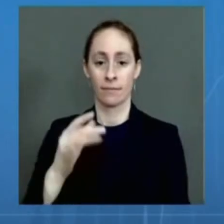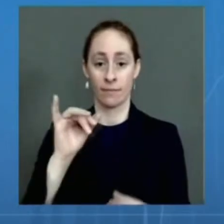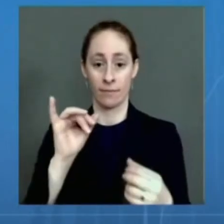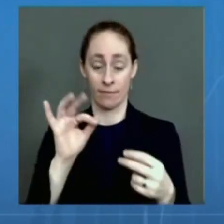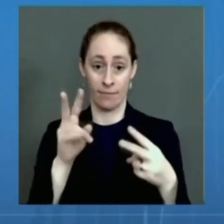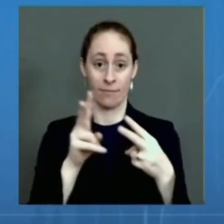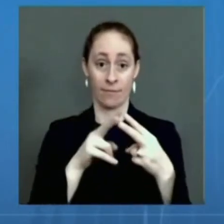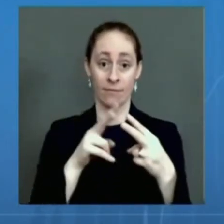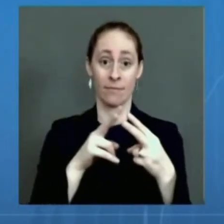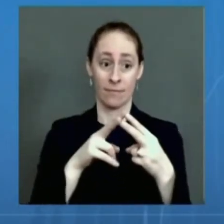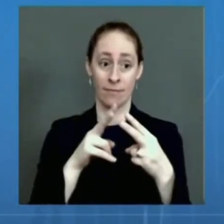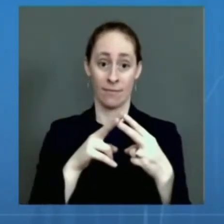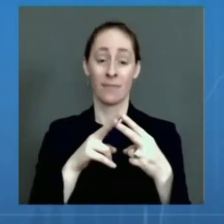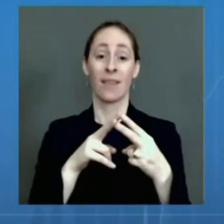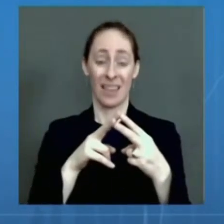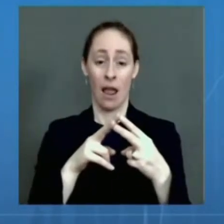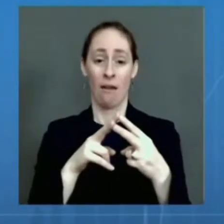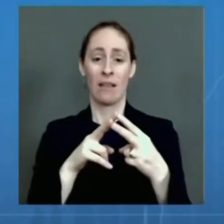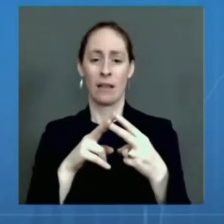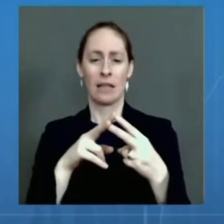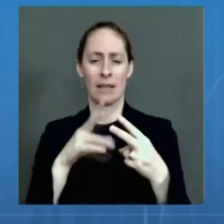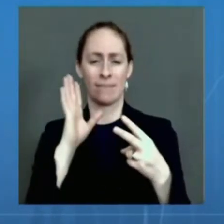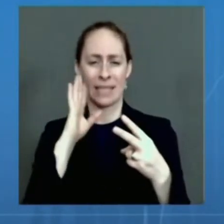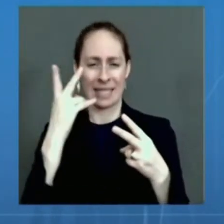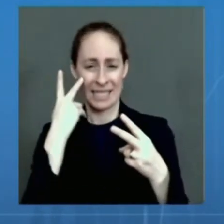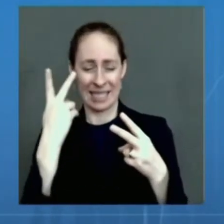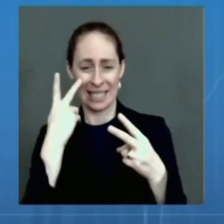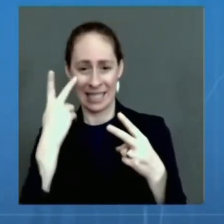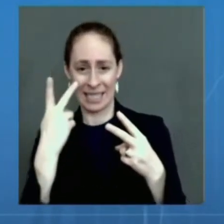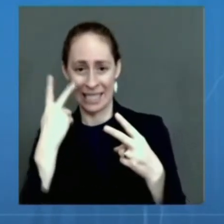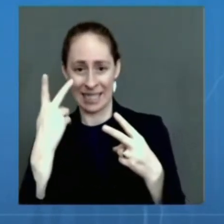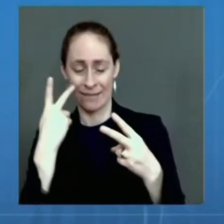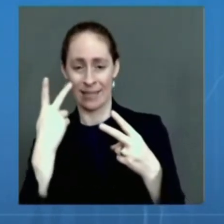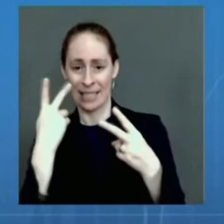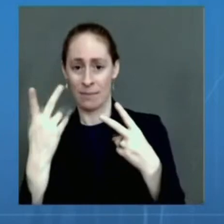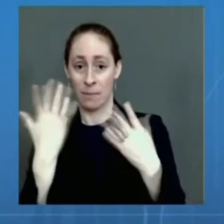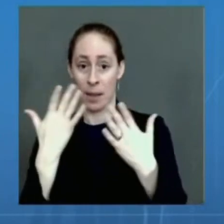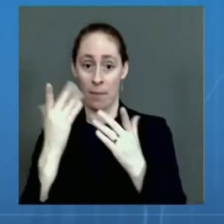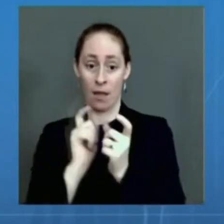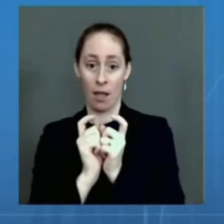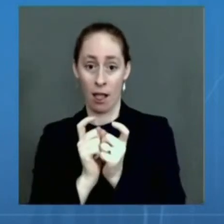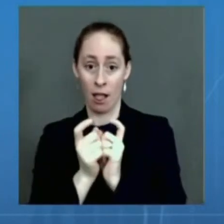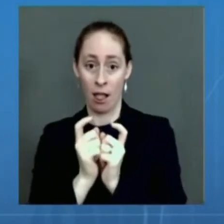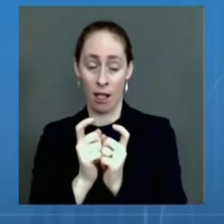THESE ON THE TABLE FOR DISCUSSION BUT RIGHT NOW THERE'S NOT BEEN A DECISION ON